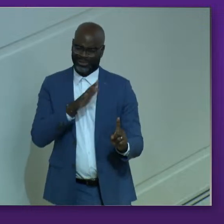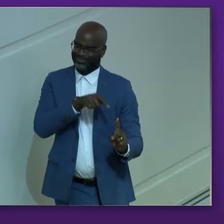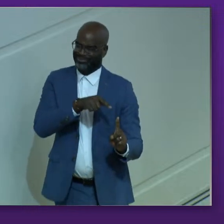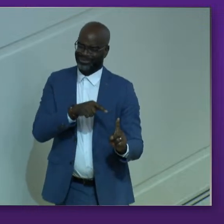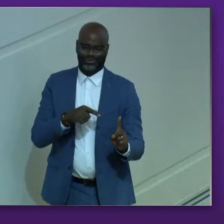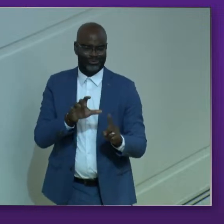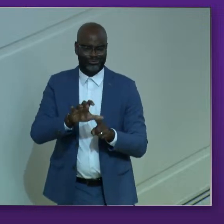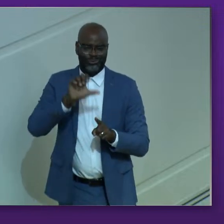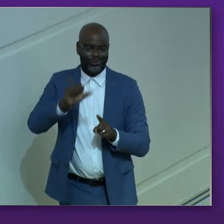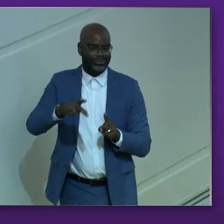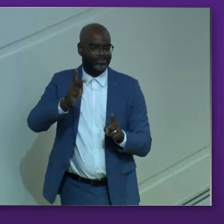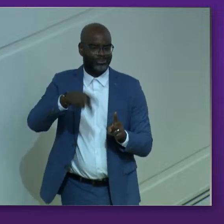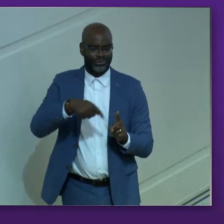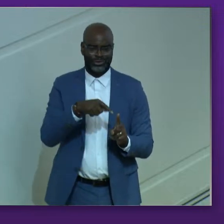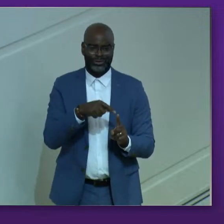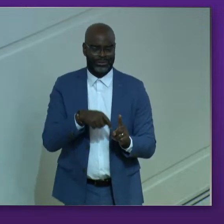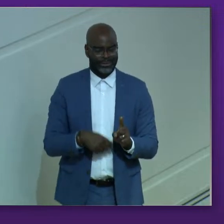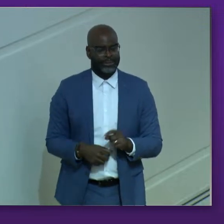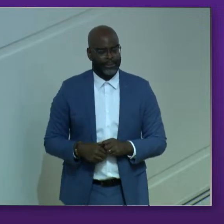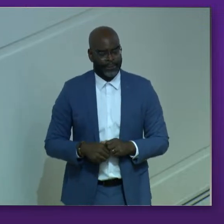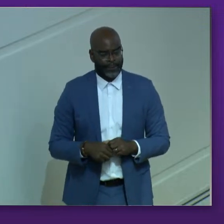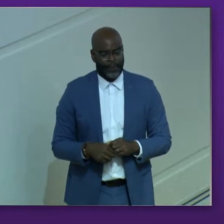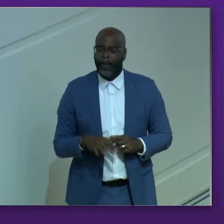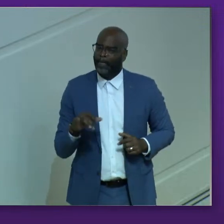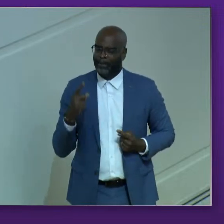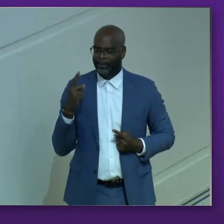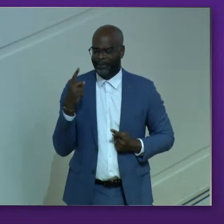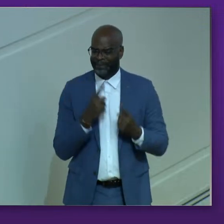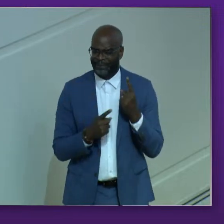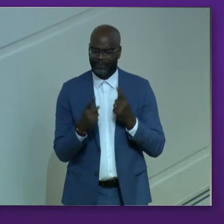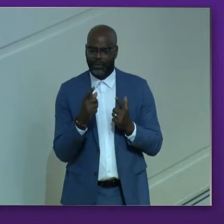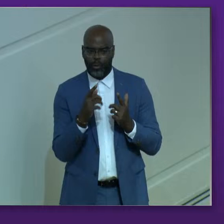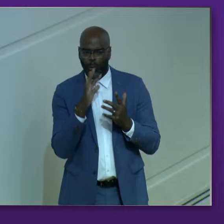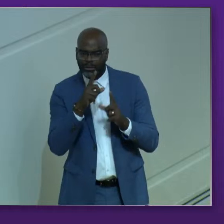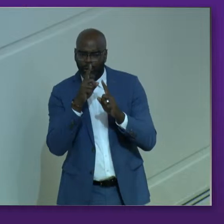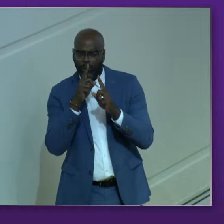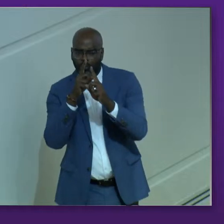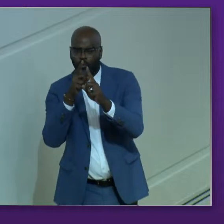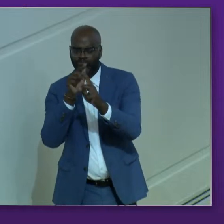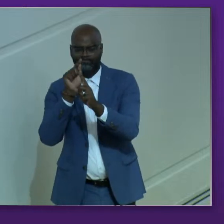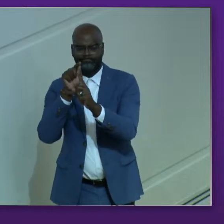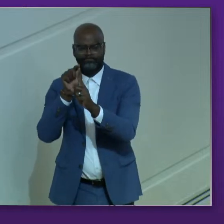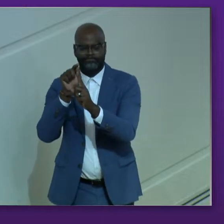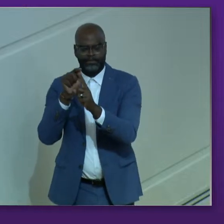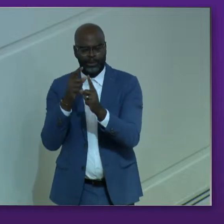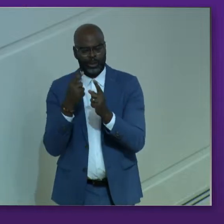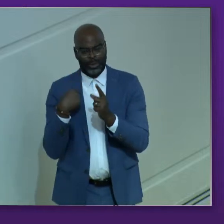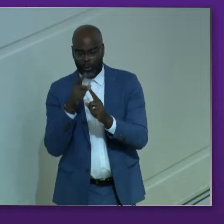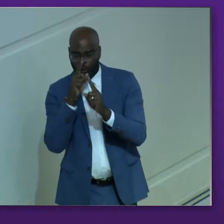SHE WAS ALSO THE RECIPIENT OF THE NEW CENTURY TRANSFER SCHOLARSHIP WHICH IS A VERY